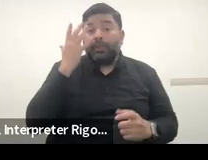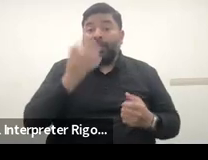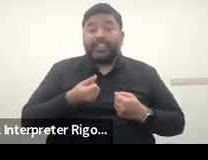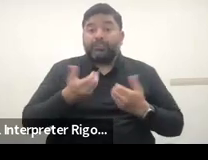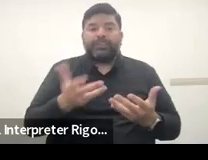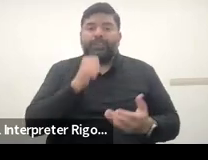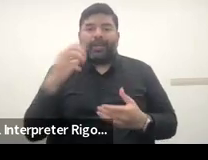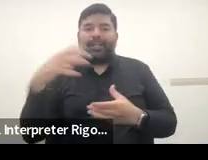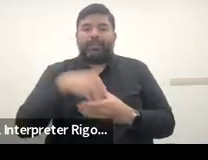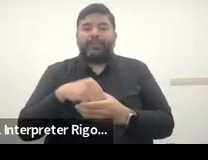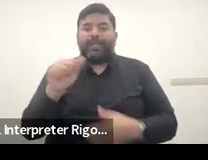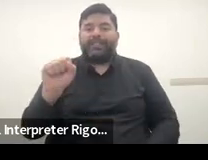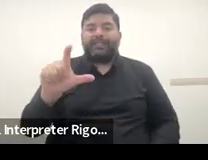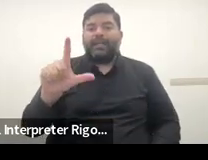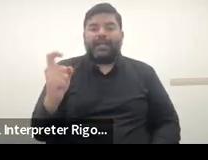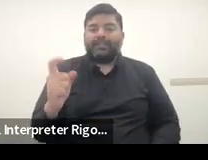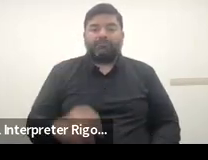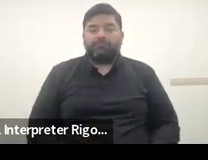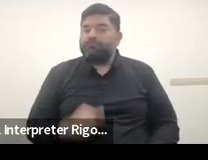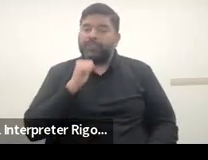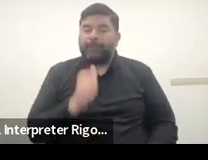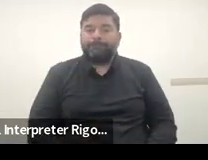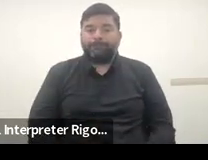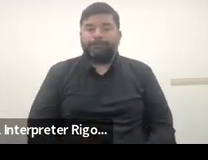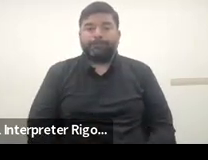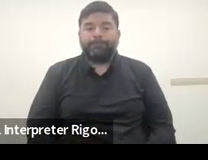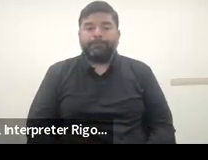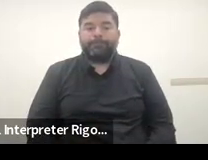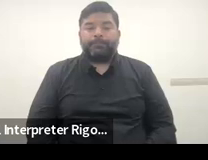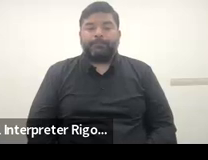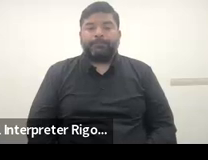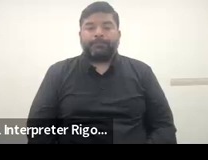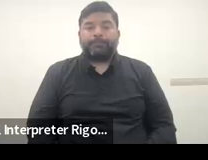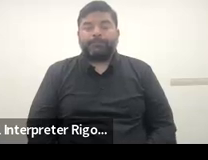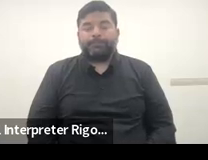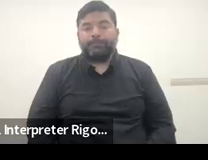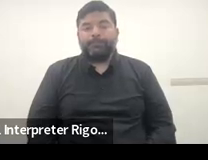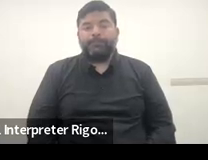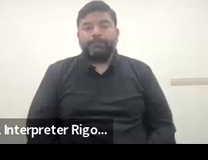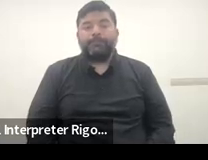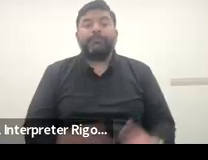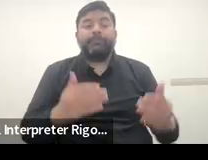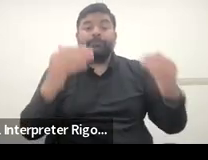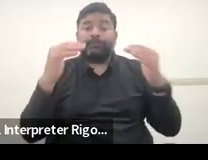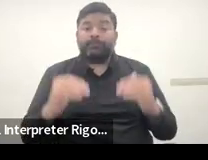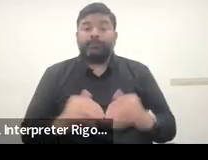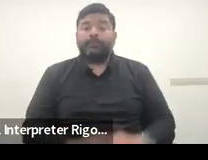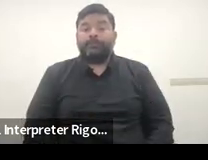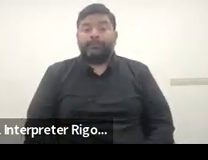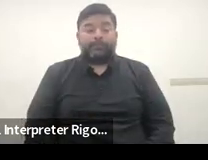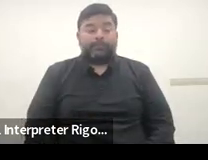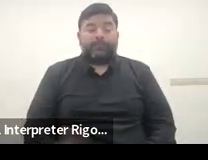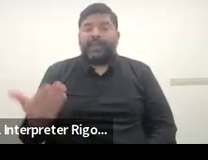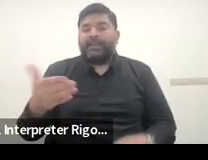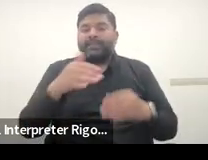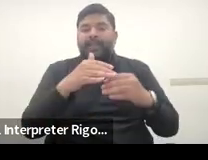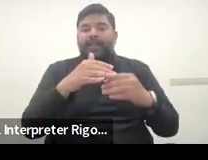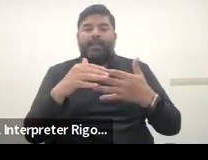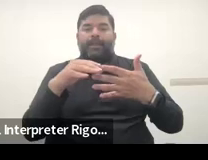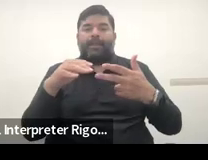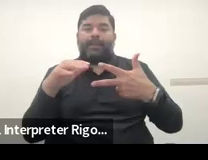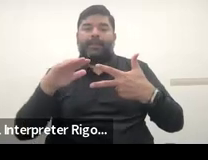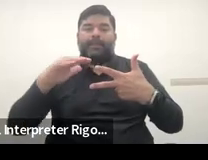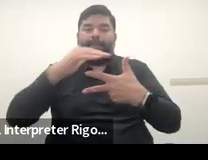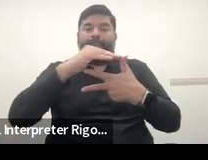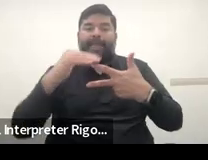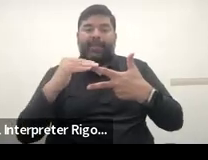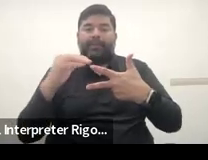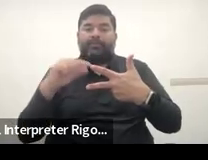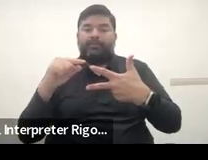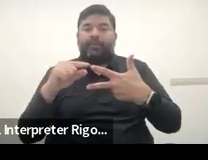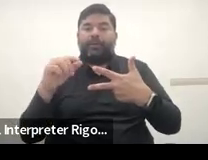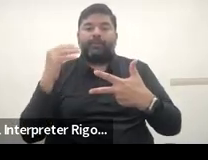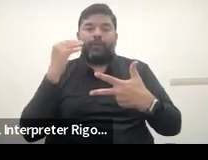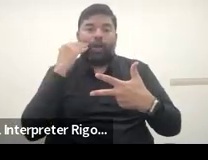Moving to the next layer of knowledge infusion, semi-deep knowledge